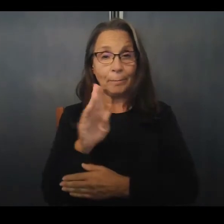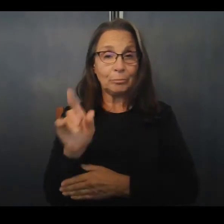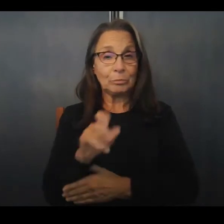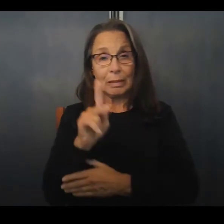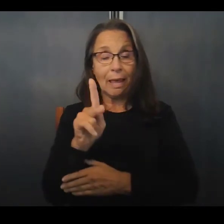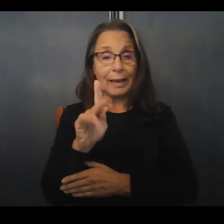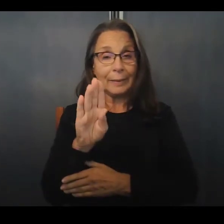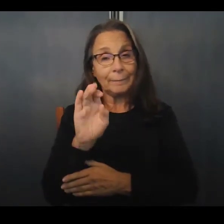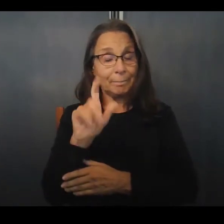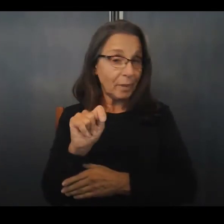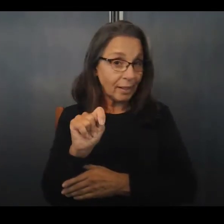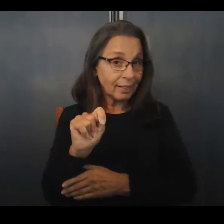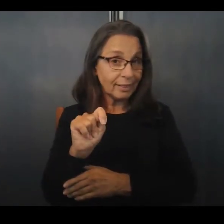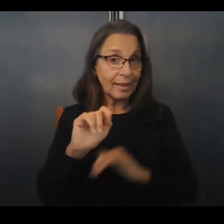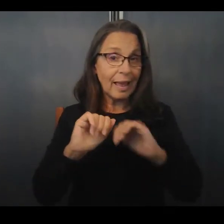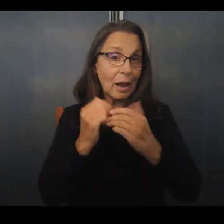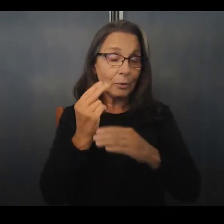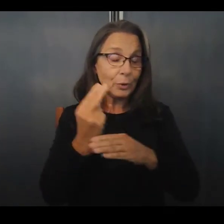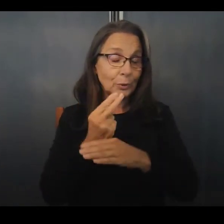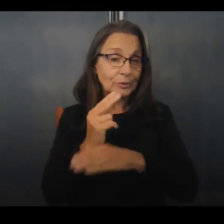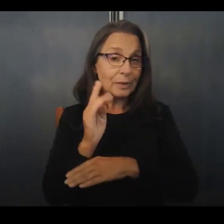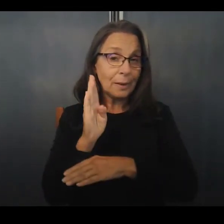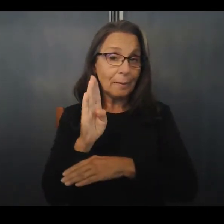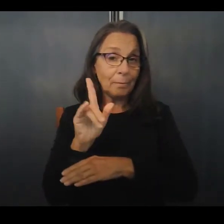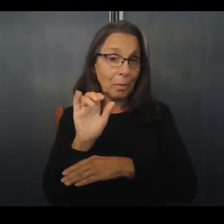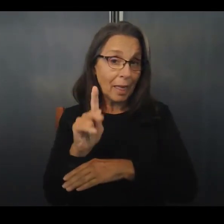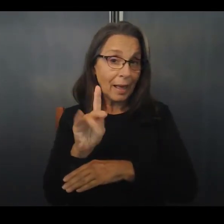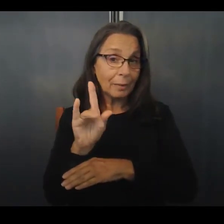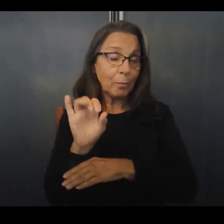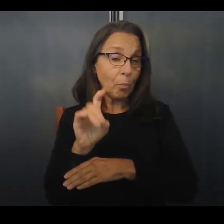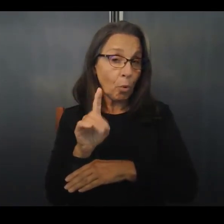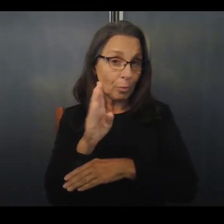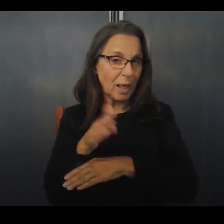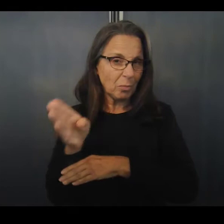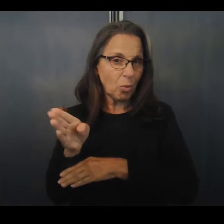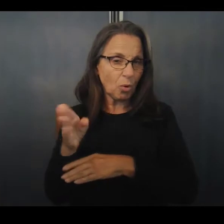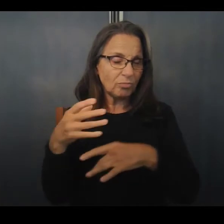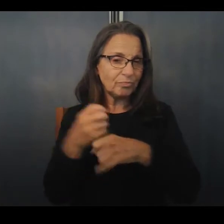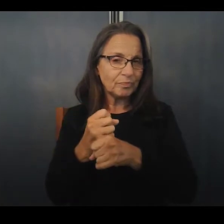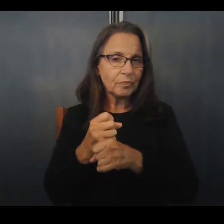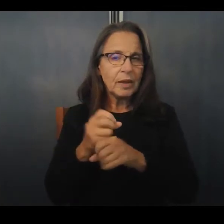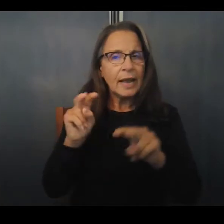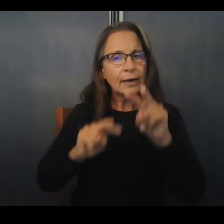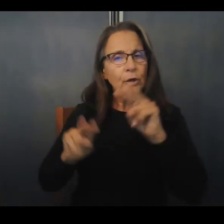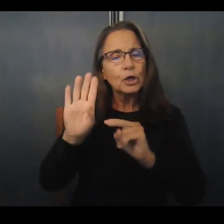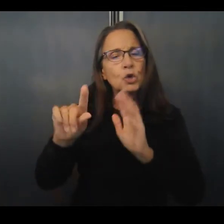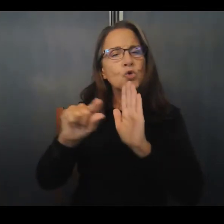we are going to cover viewing your grade feedback so let's take a look in our my grades area you may